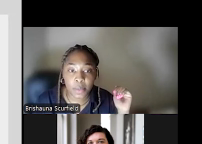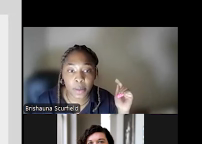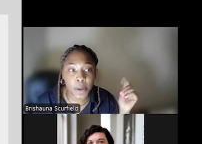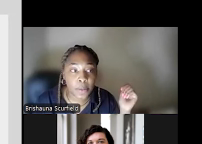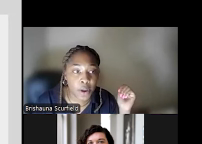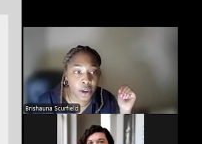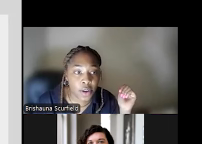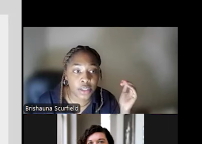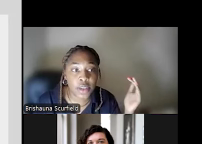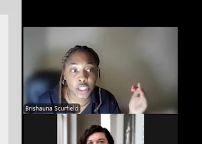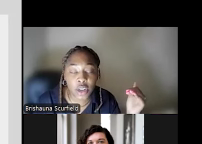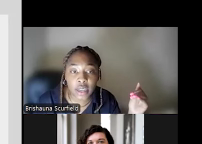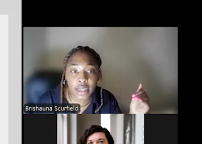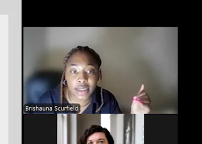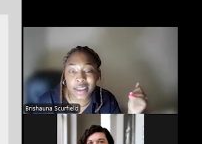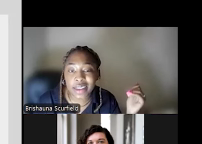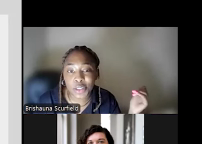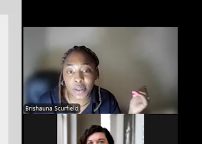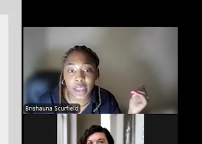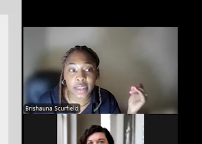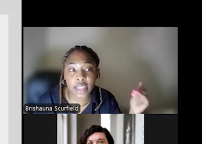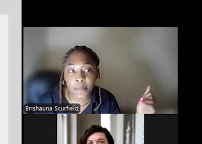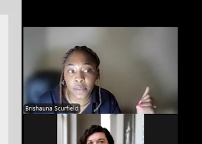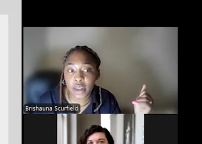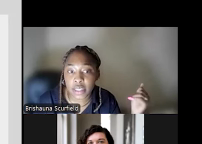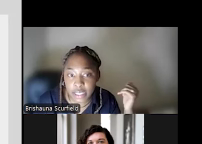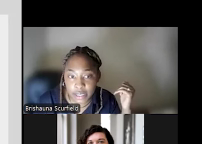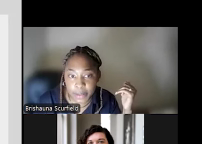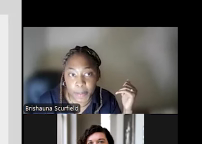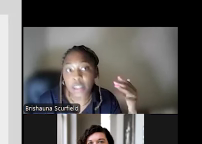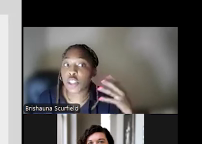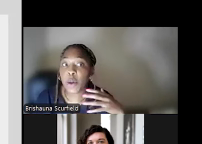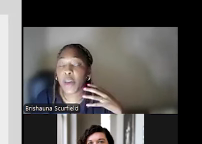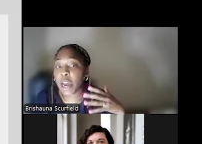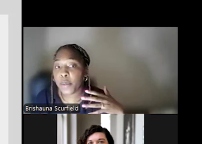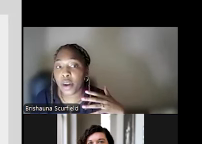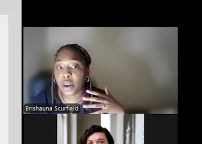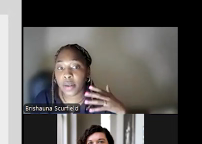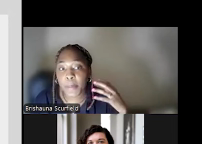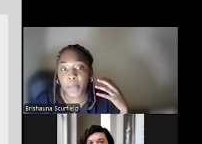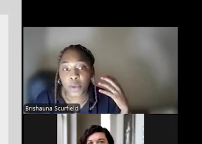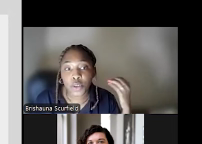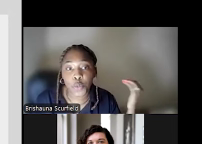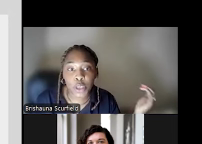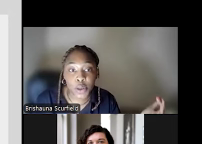a bookmark or it's going to start collecting a sort of like a table of content. So, if I were